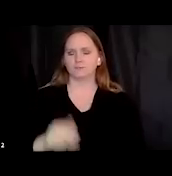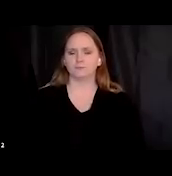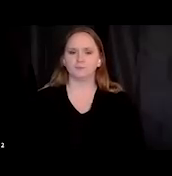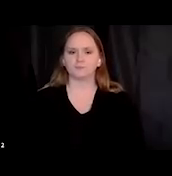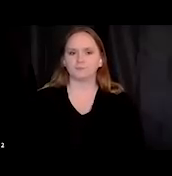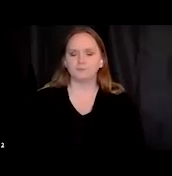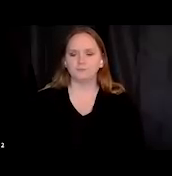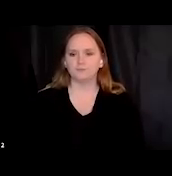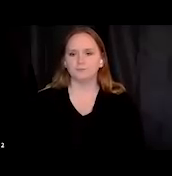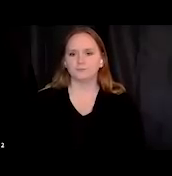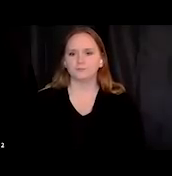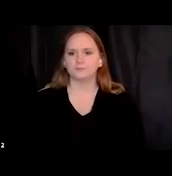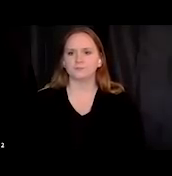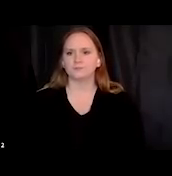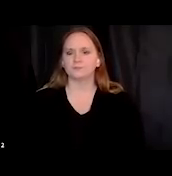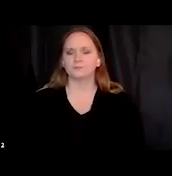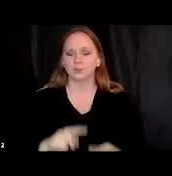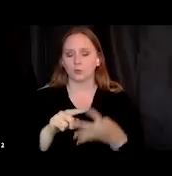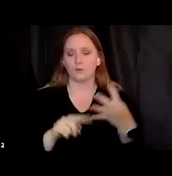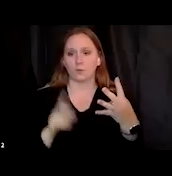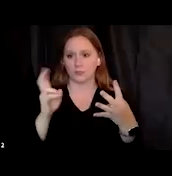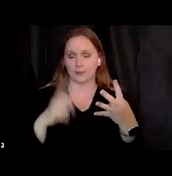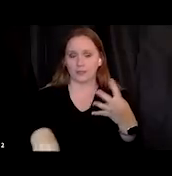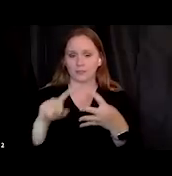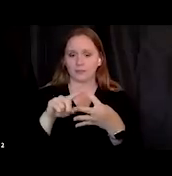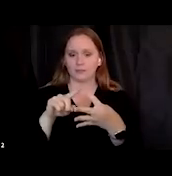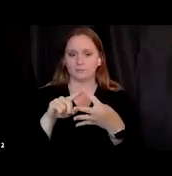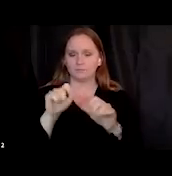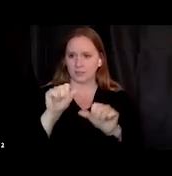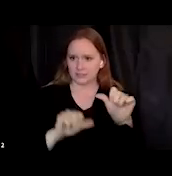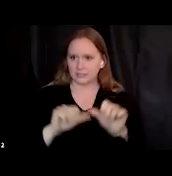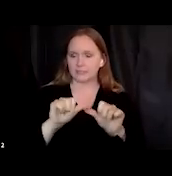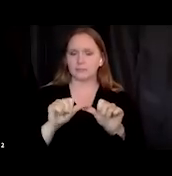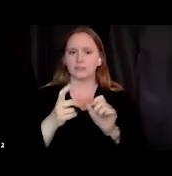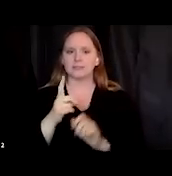So we'll be covering four topics. The first topic will be assessment, diagnosis, prevalence